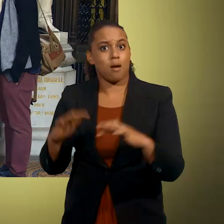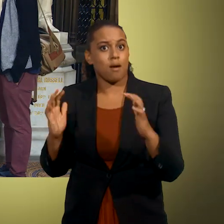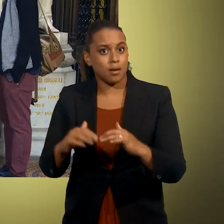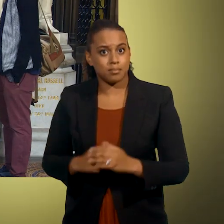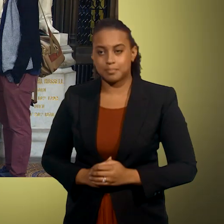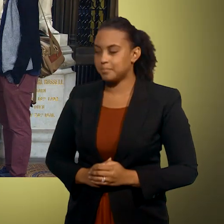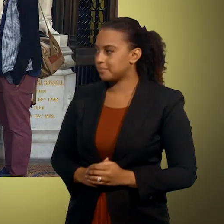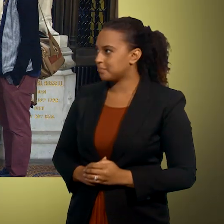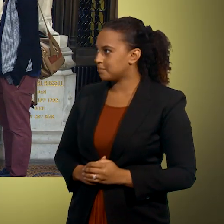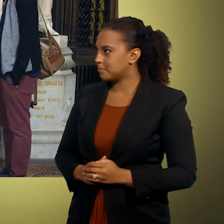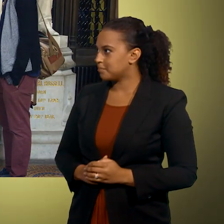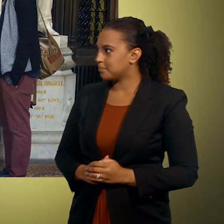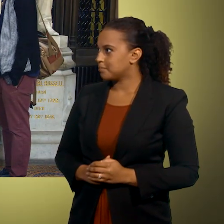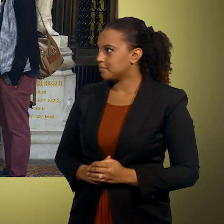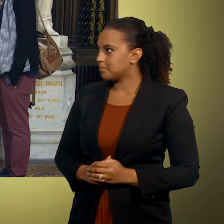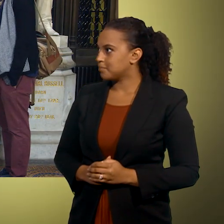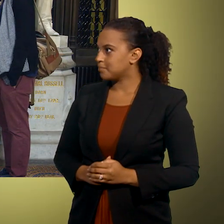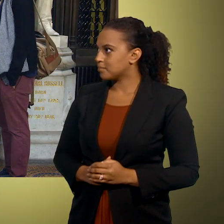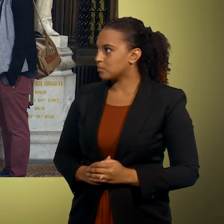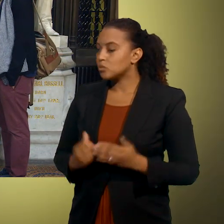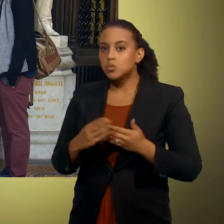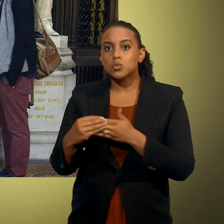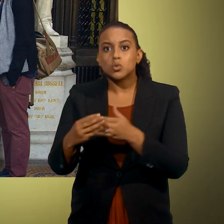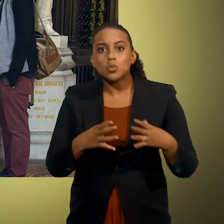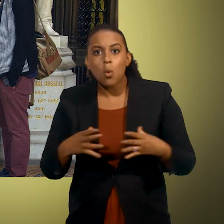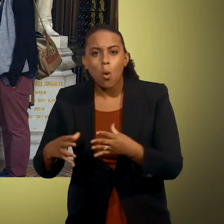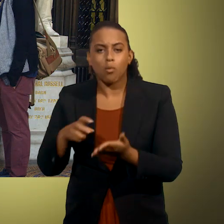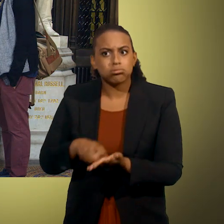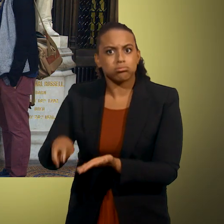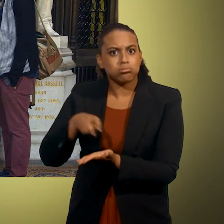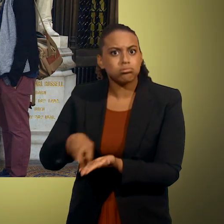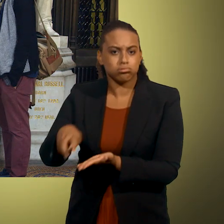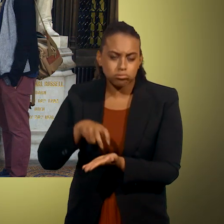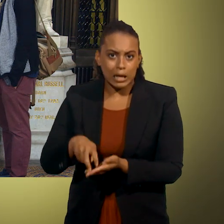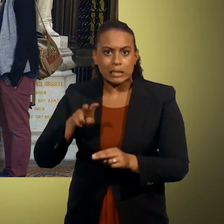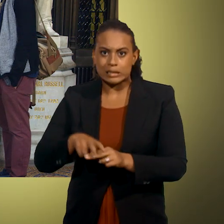All tours cover quite a distance with a very limited opportunity to sit down.